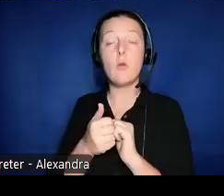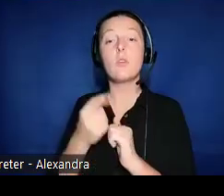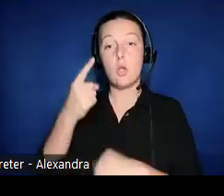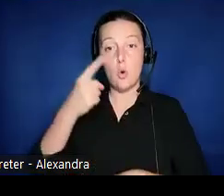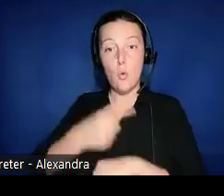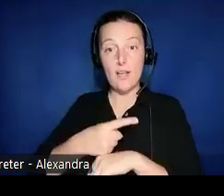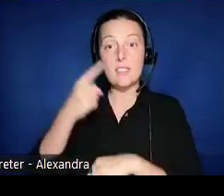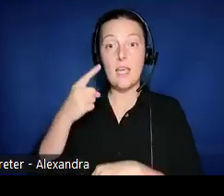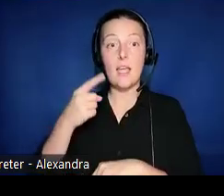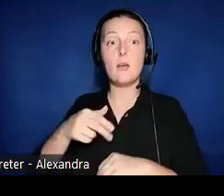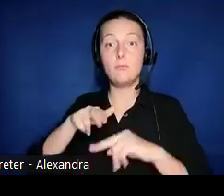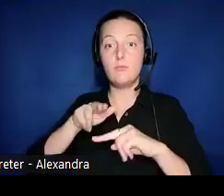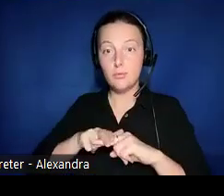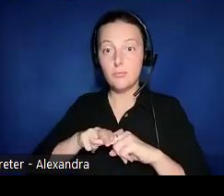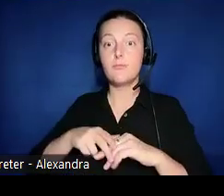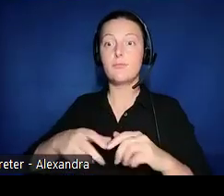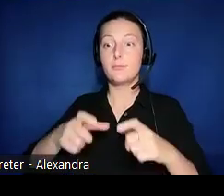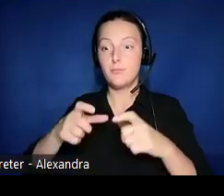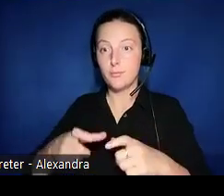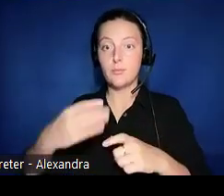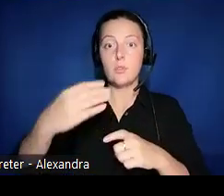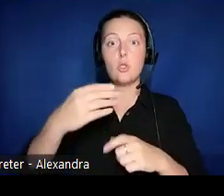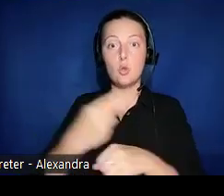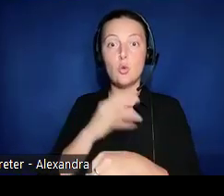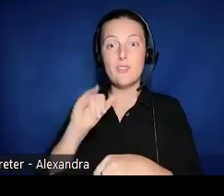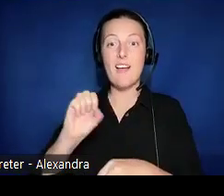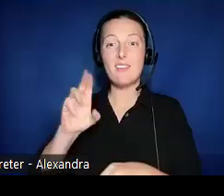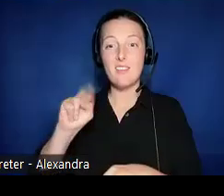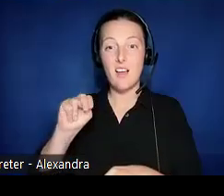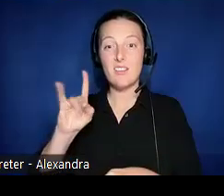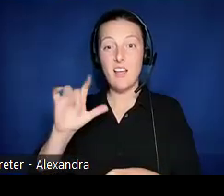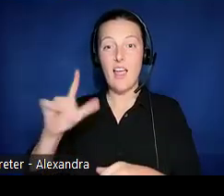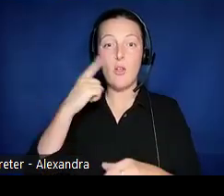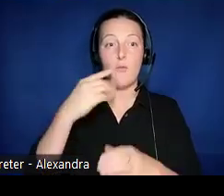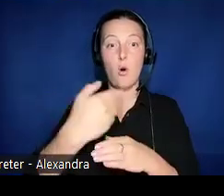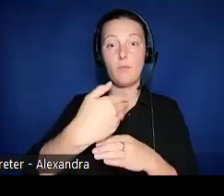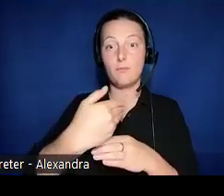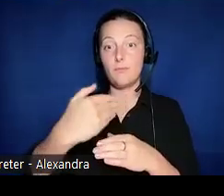uh from the sun before and afternoon. So, you wait till the sun hits its apex. Uh, you take